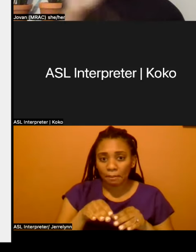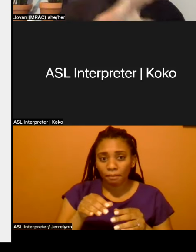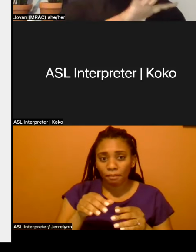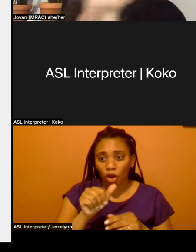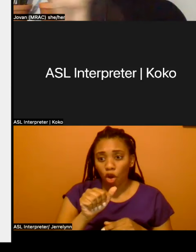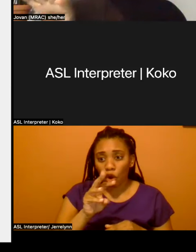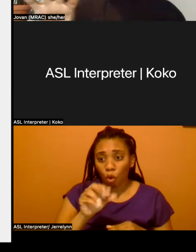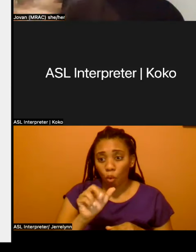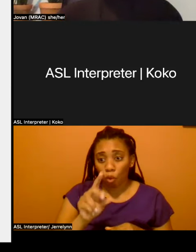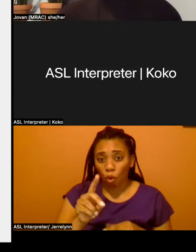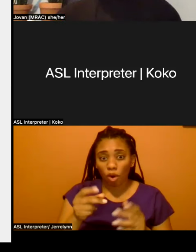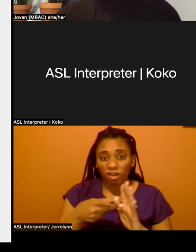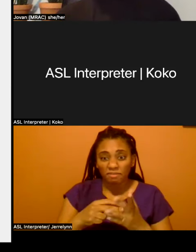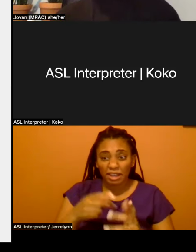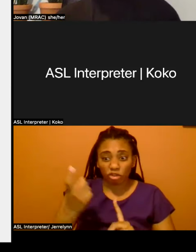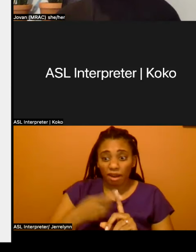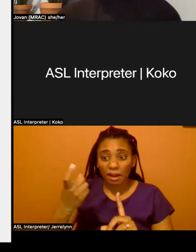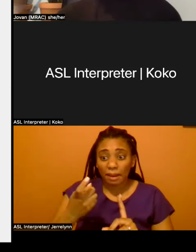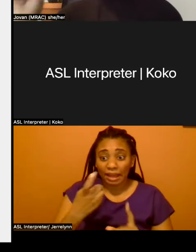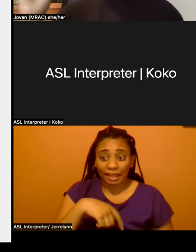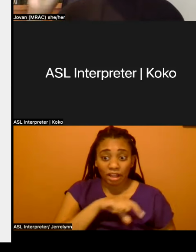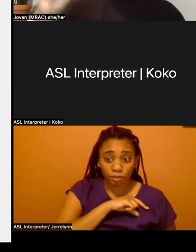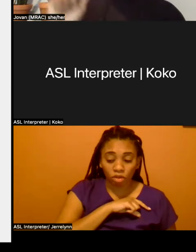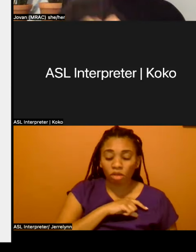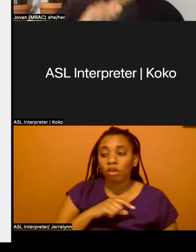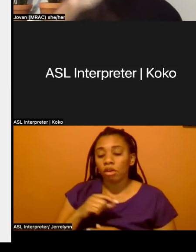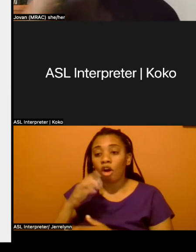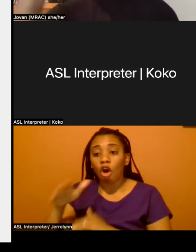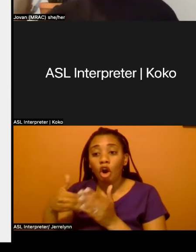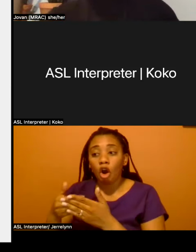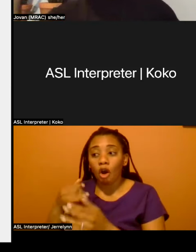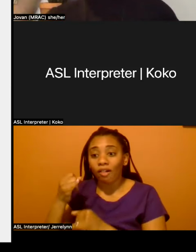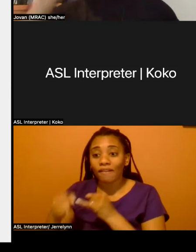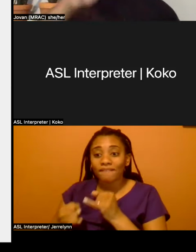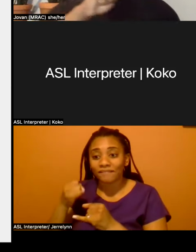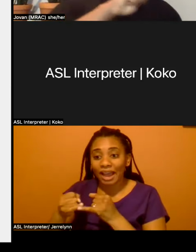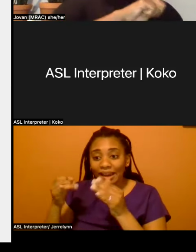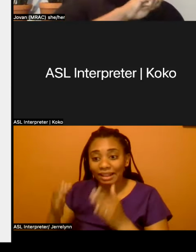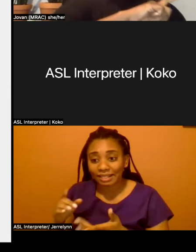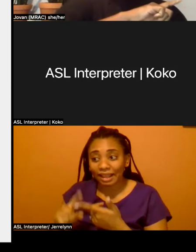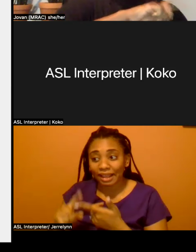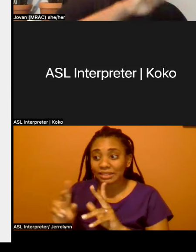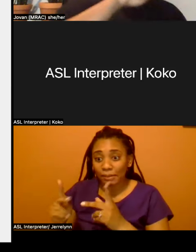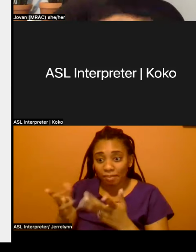All finalists and awardees will automatically, that meet eligibility,